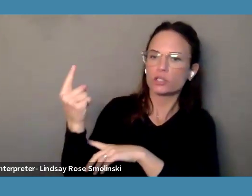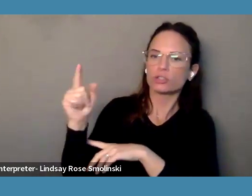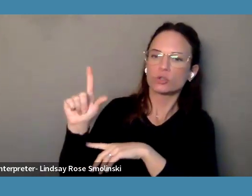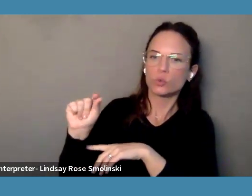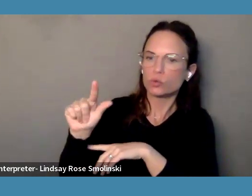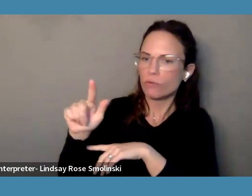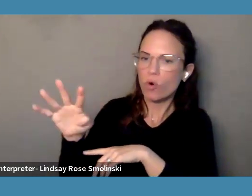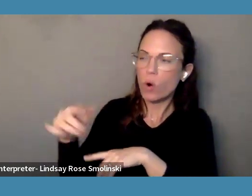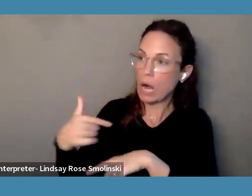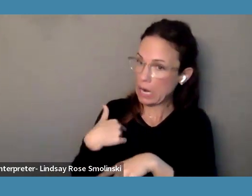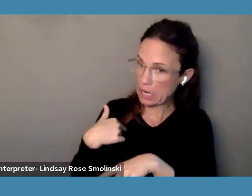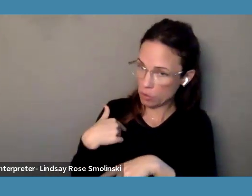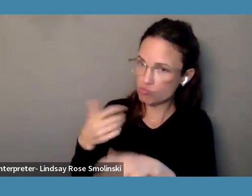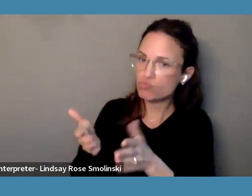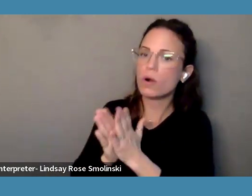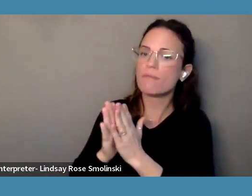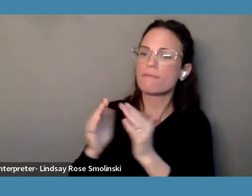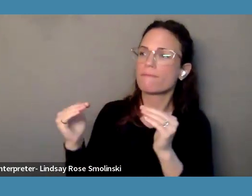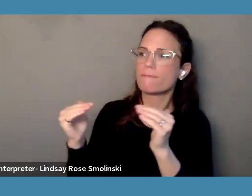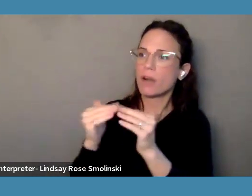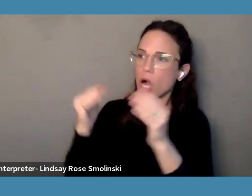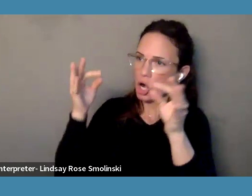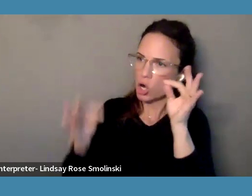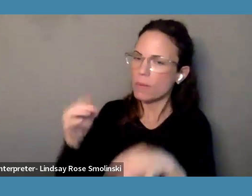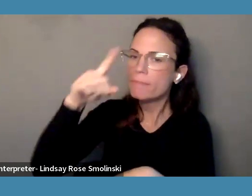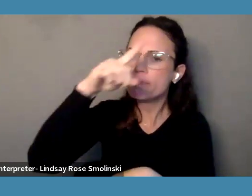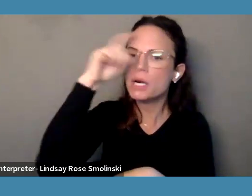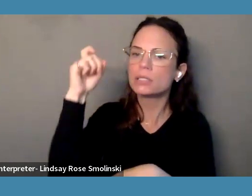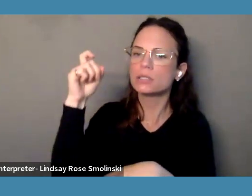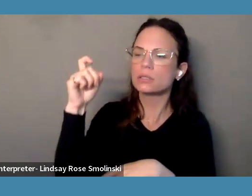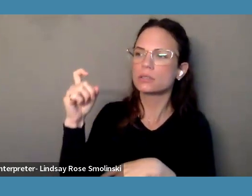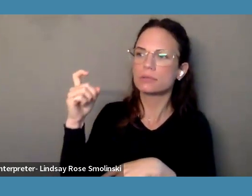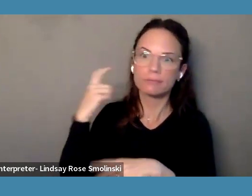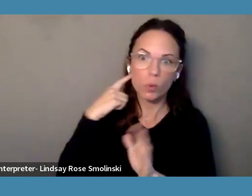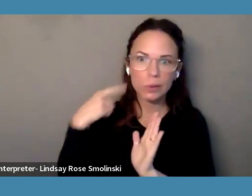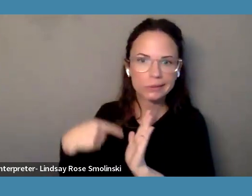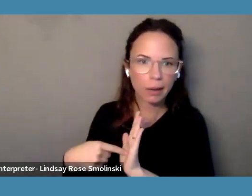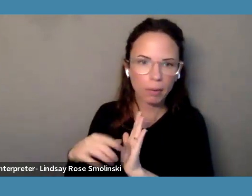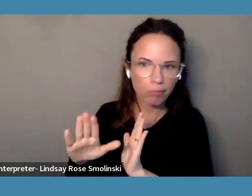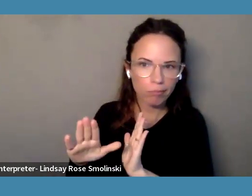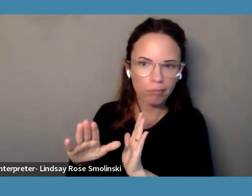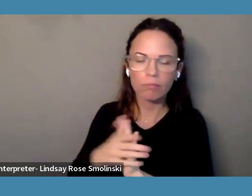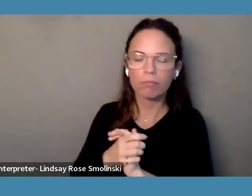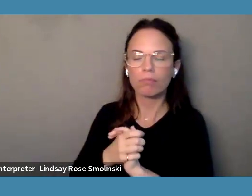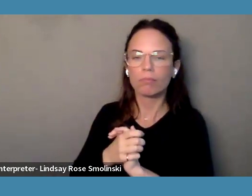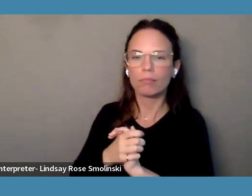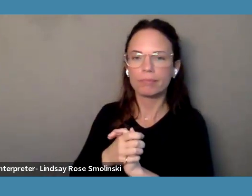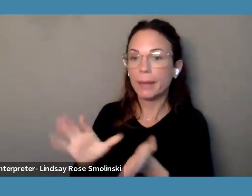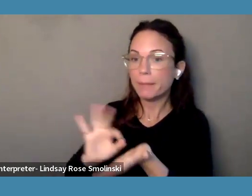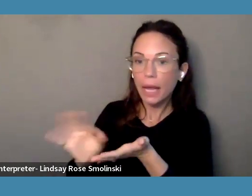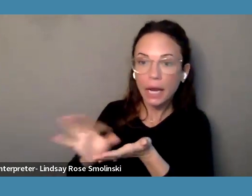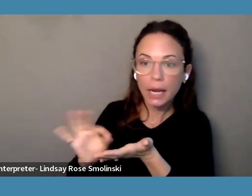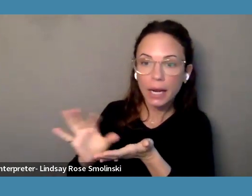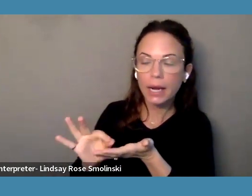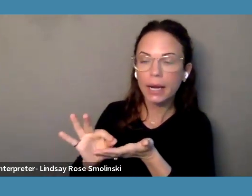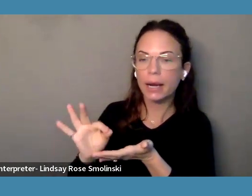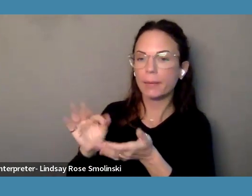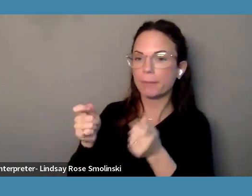and I request a fair hearing because for example, the Medicaid managed care plan reduced